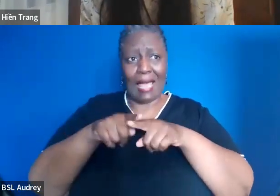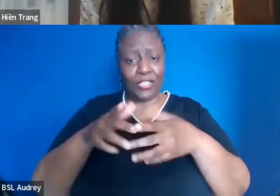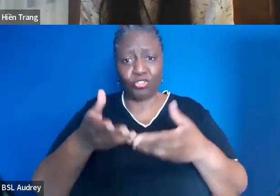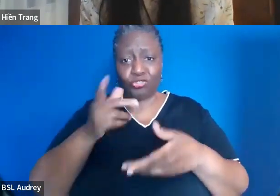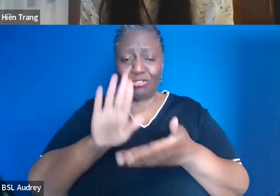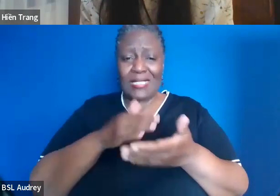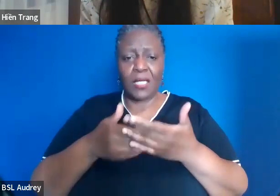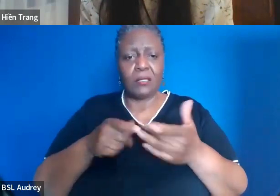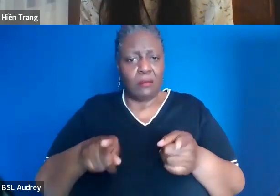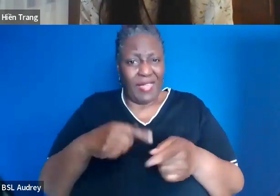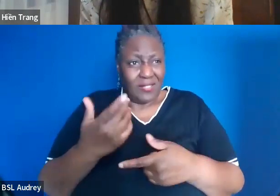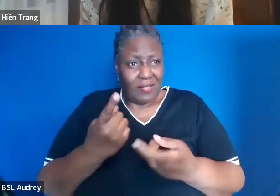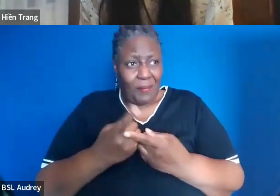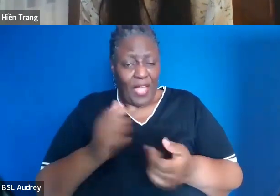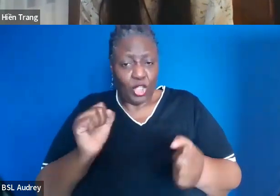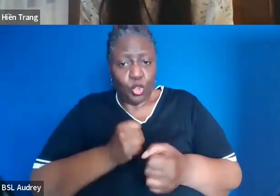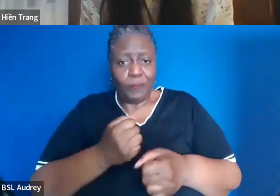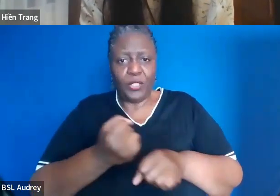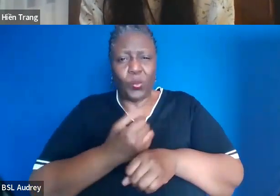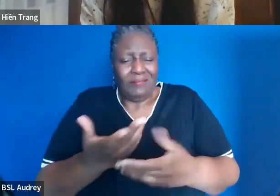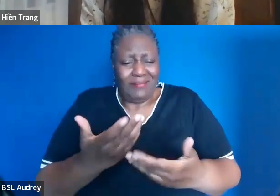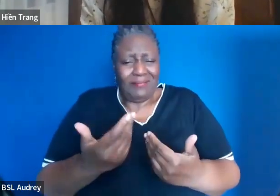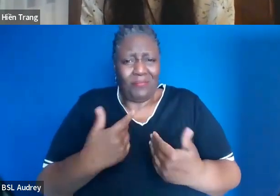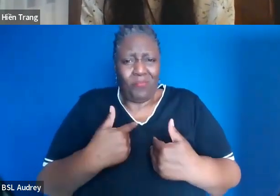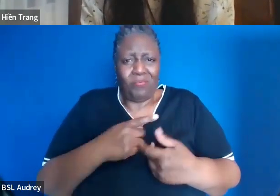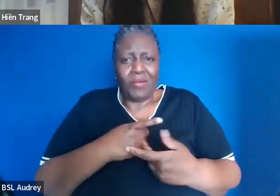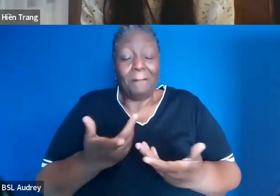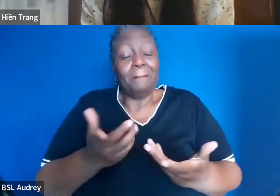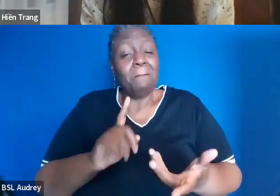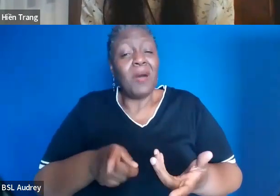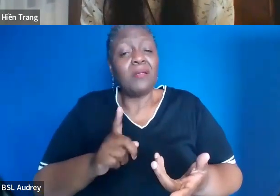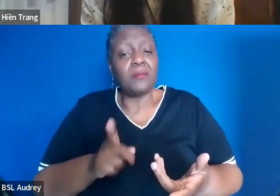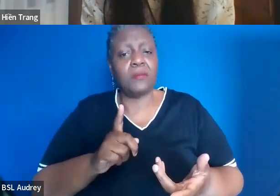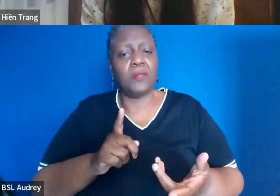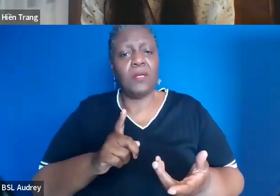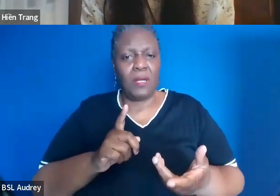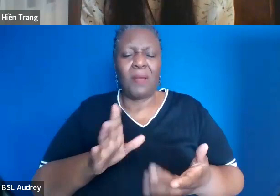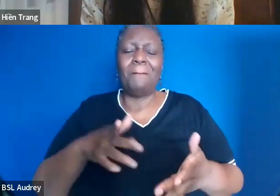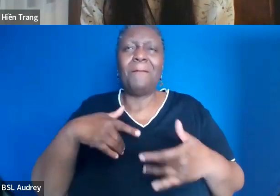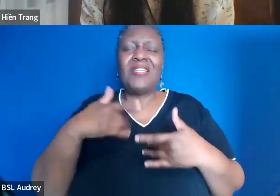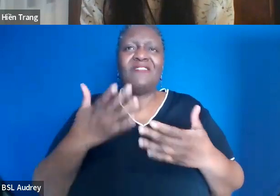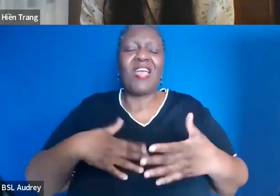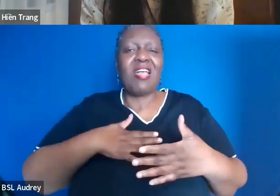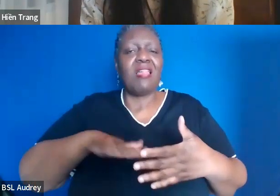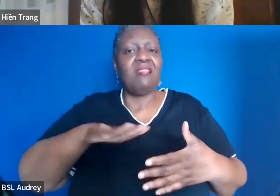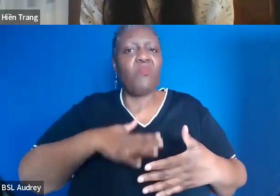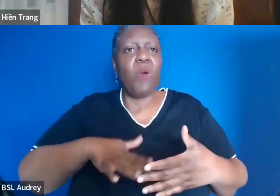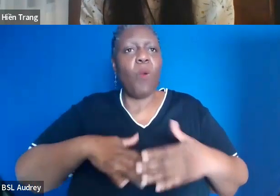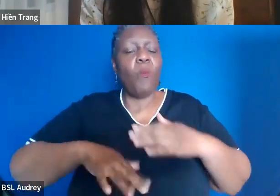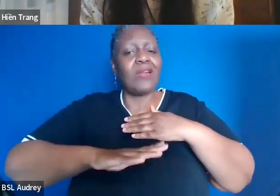nothing I should be doing but it's just this like calling or this longing to do it and um